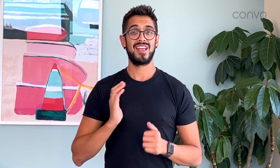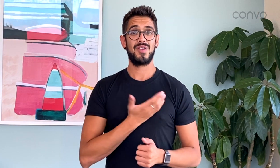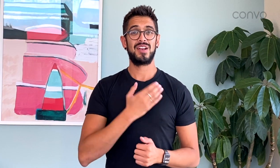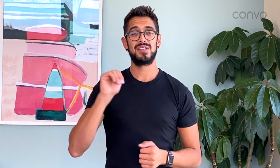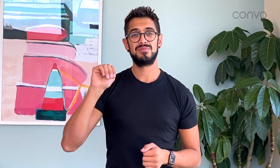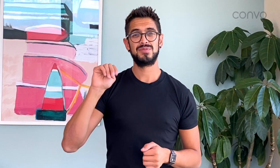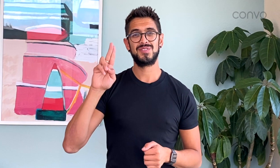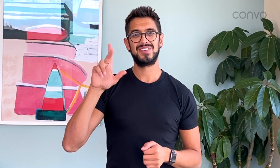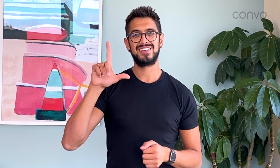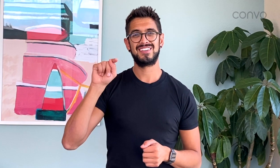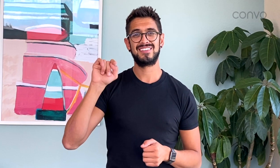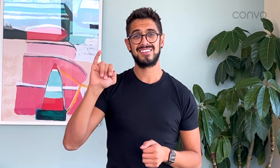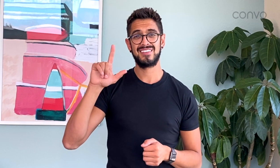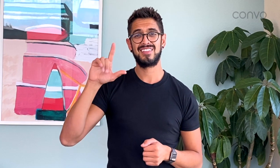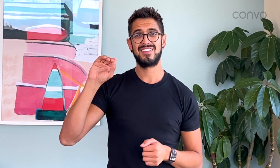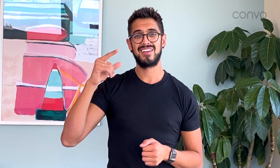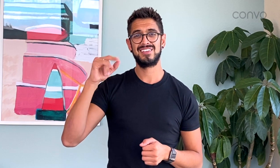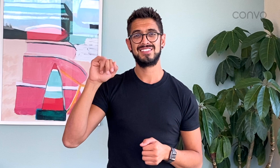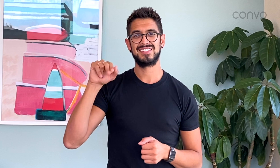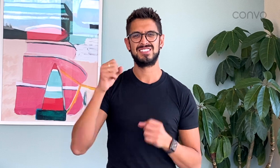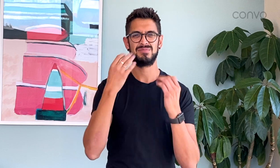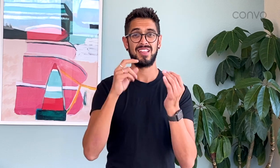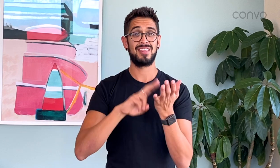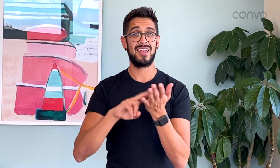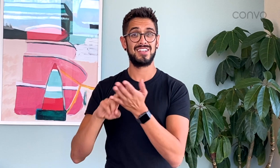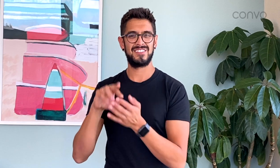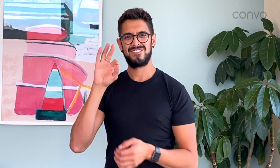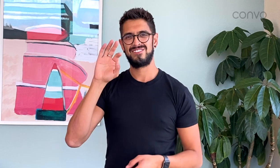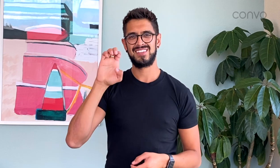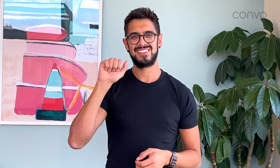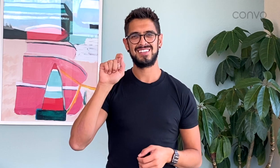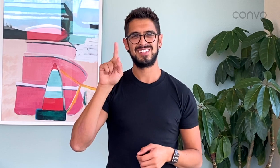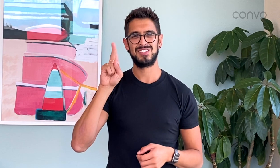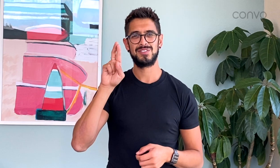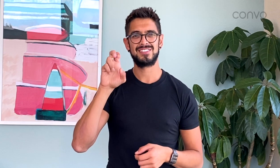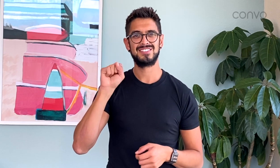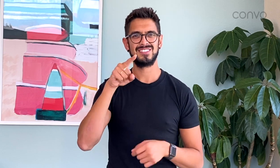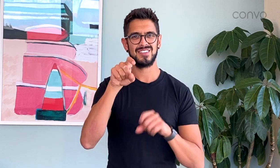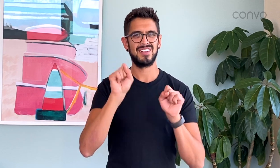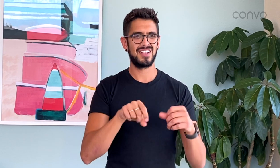With our multi-login feature,